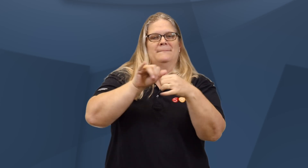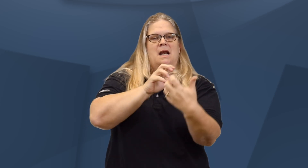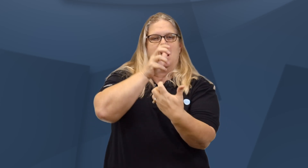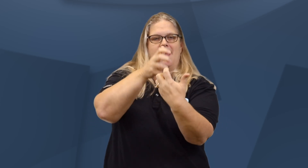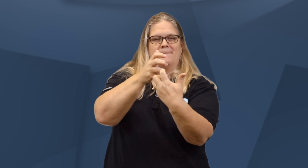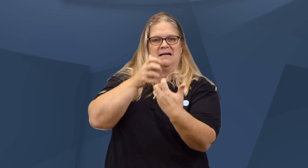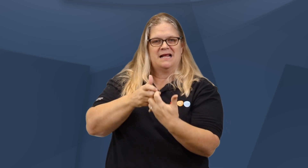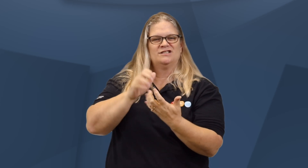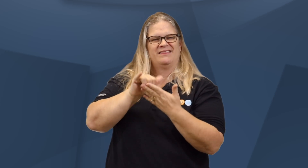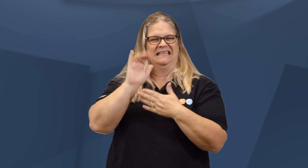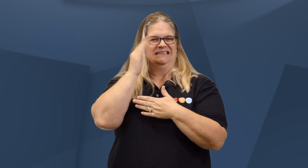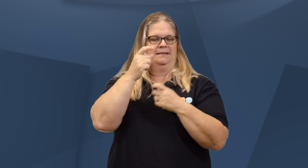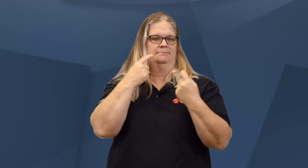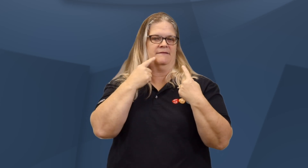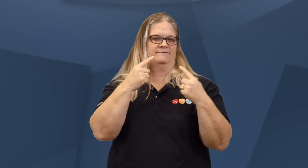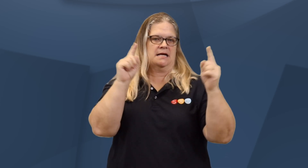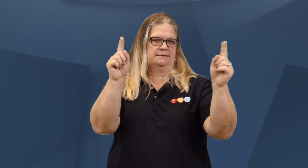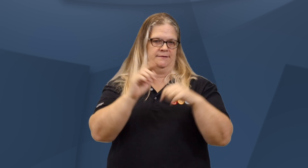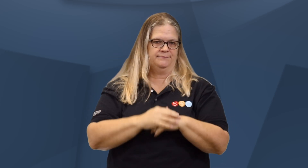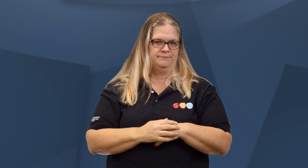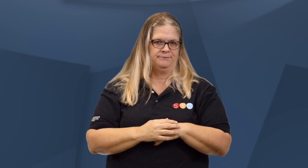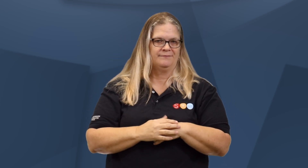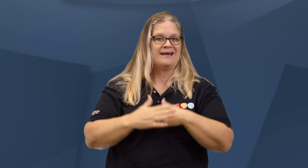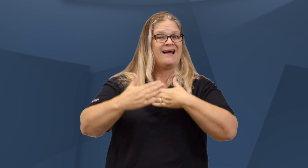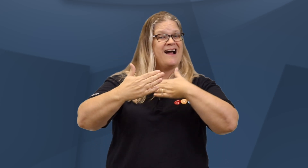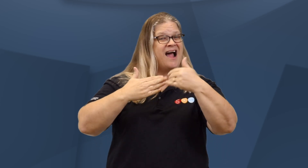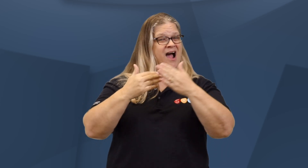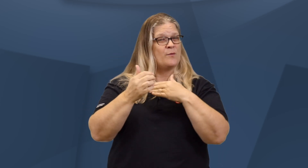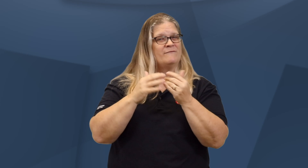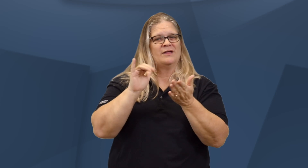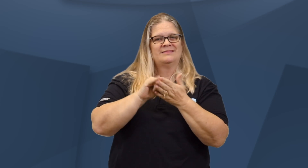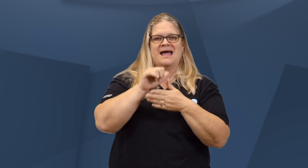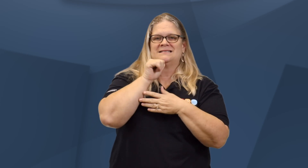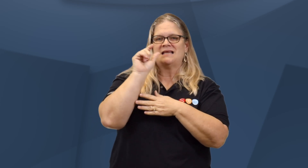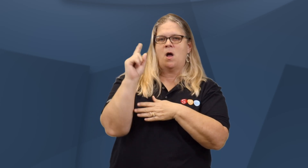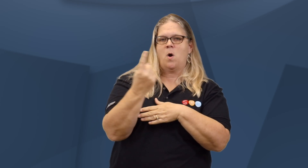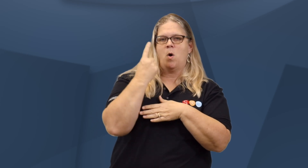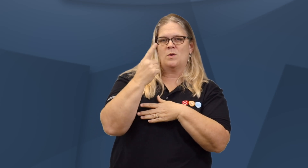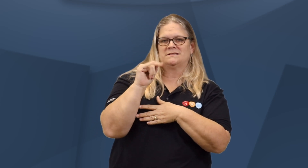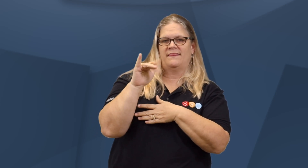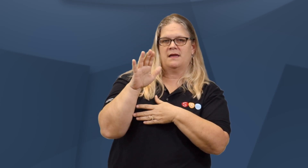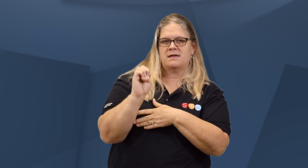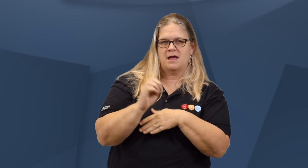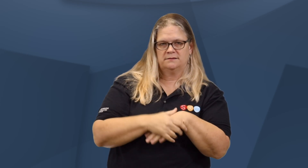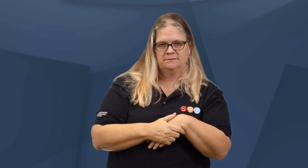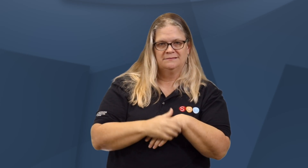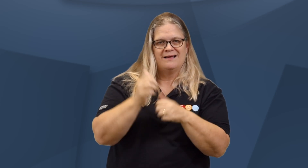there are common accommodations that seem to be effective. However, that's not always the case.